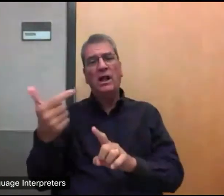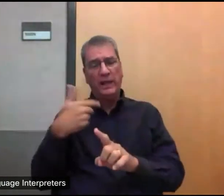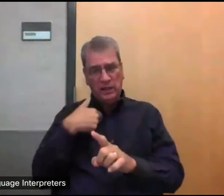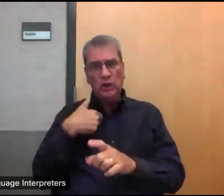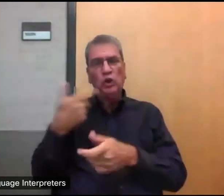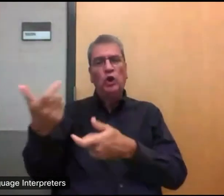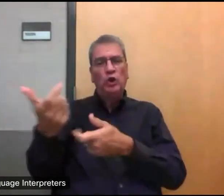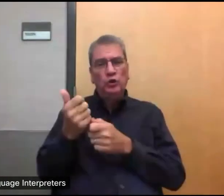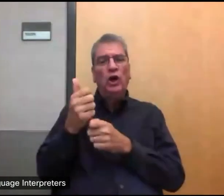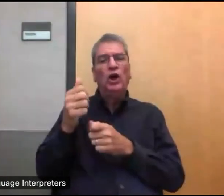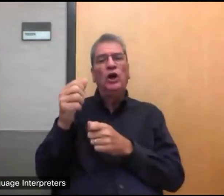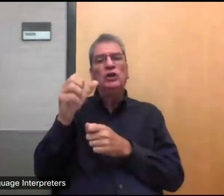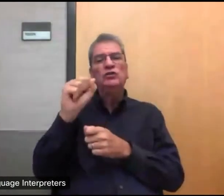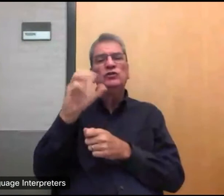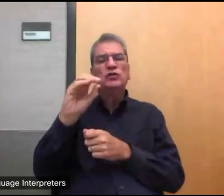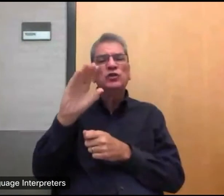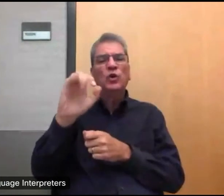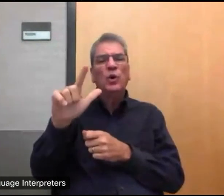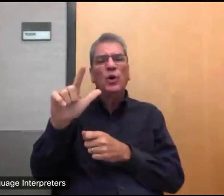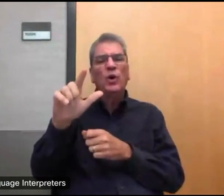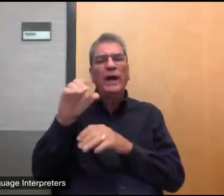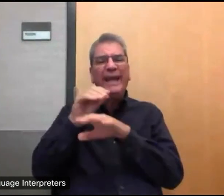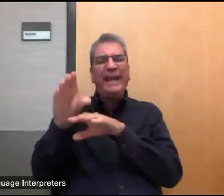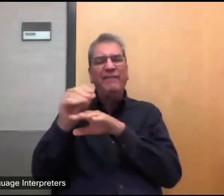And it was 1 of the most effective ways that we could get the message out. We got so many